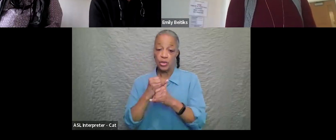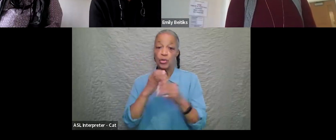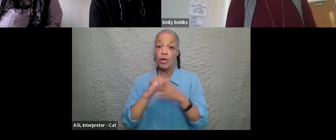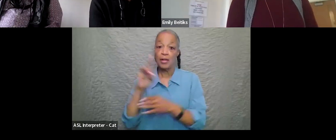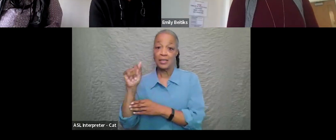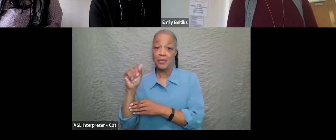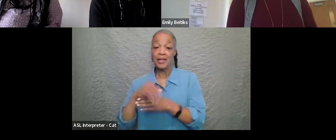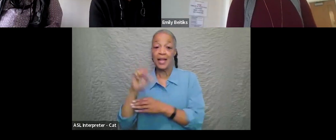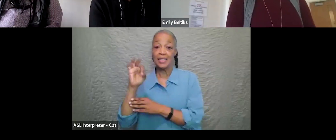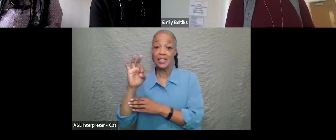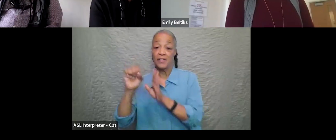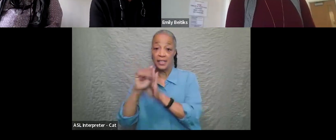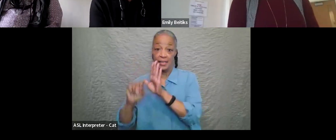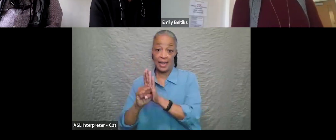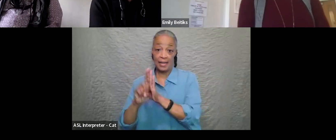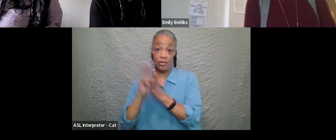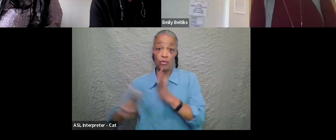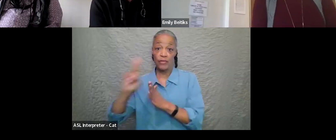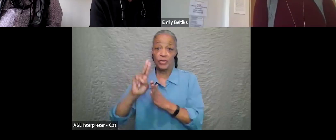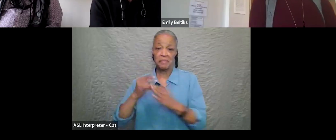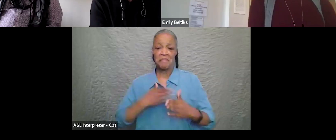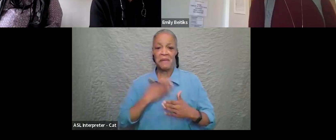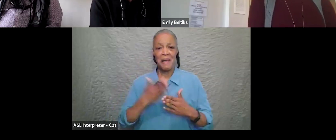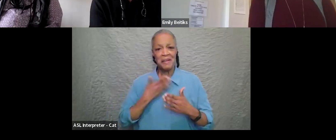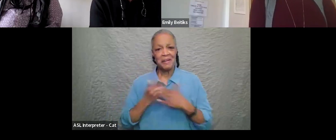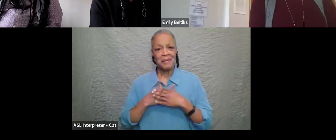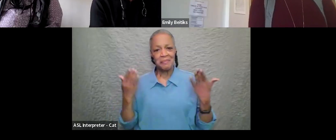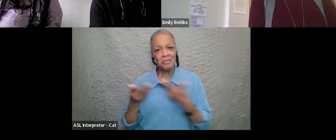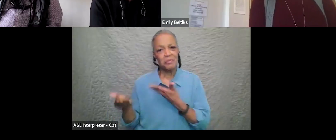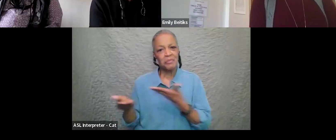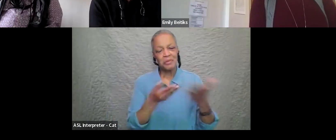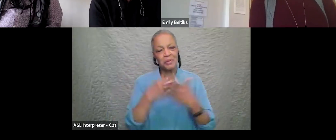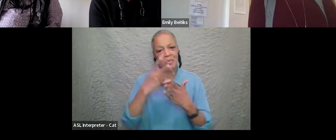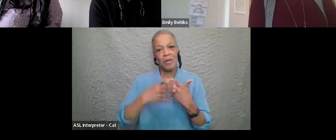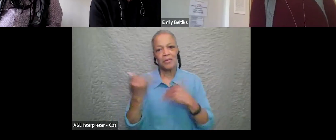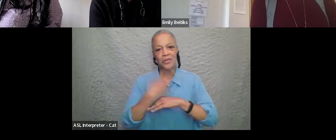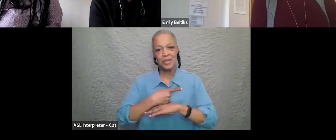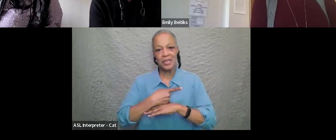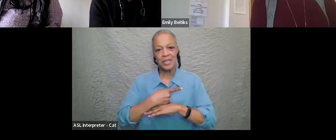And I am very excited to be bringing you this program today with the Health Equity Institute